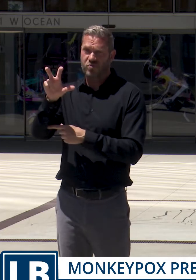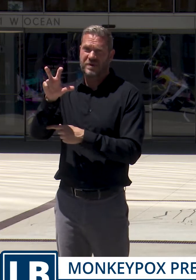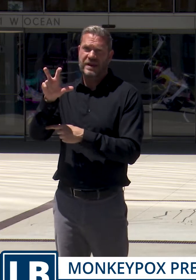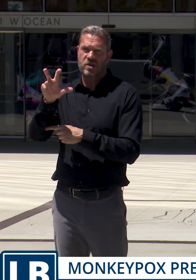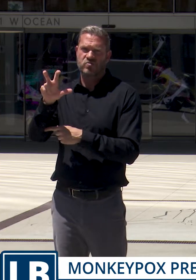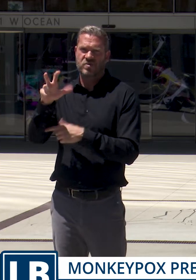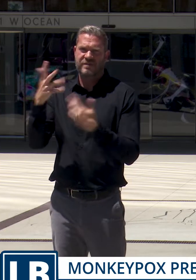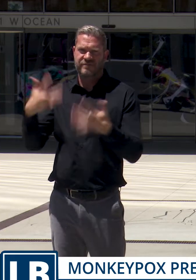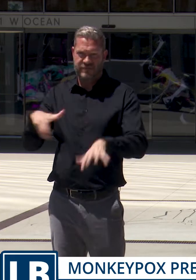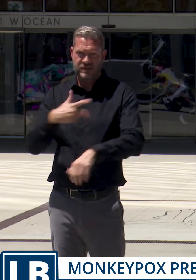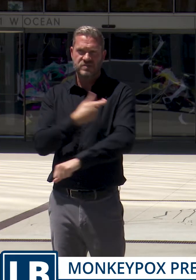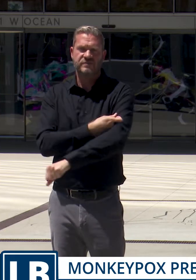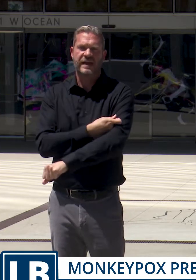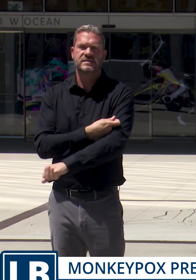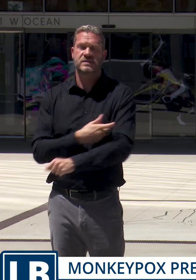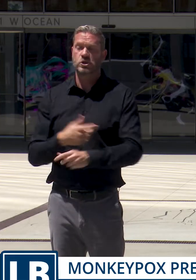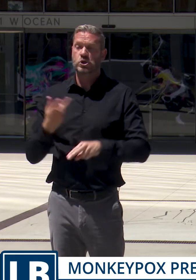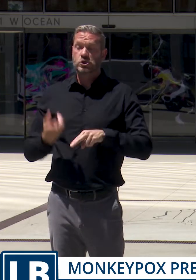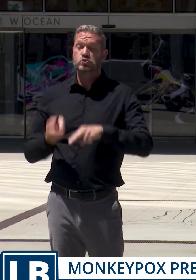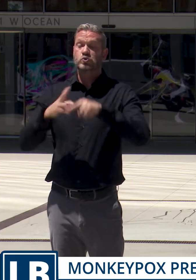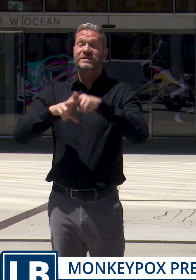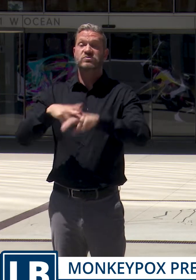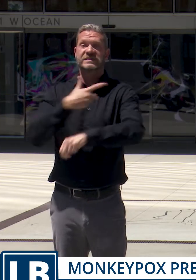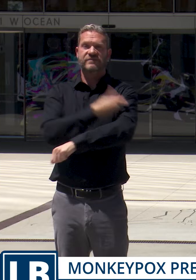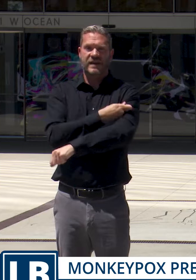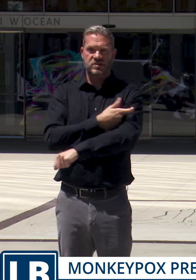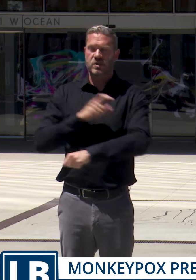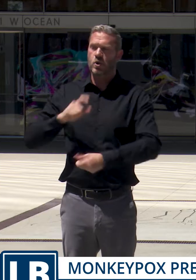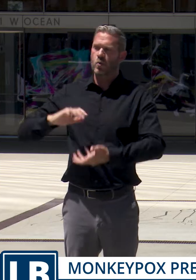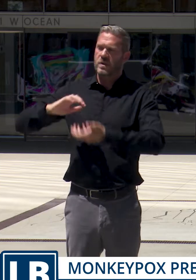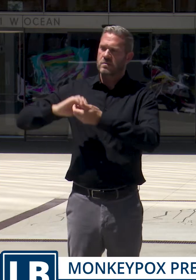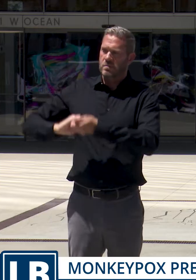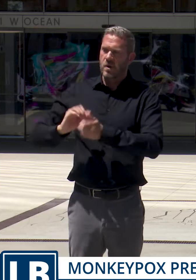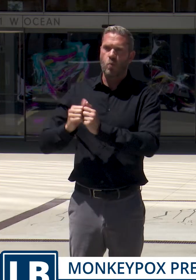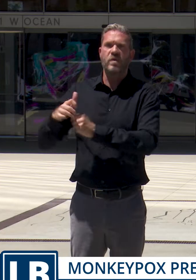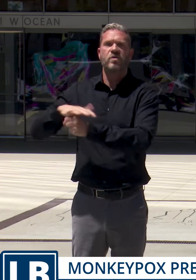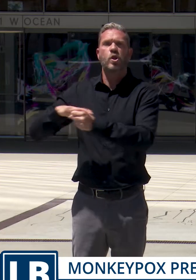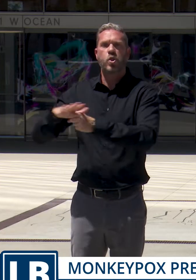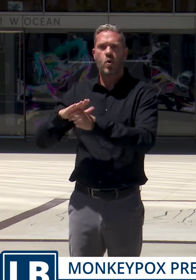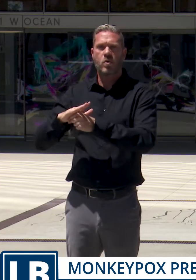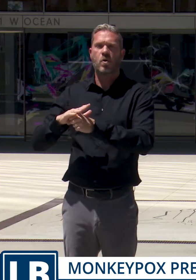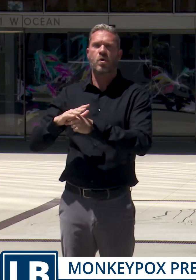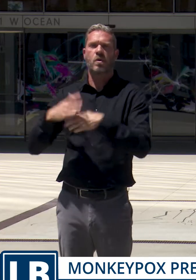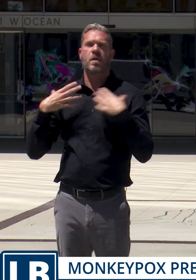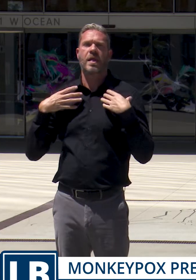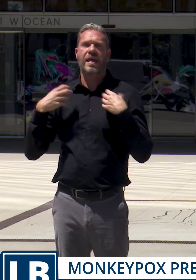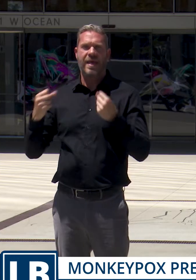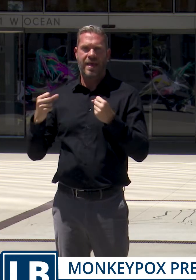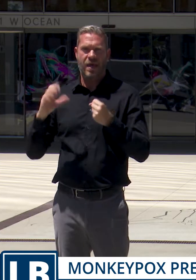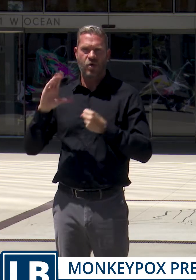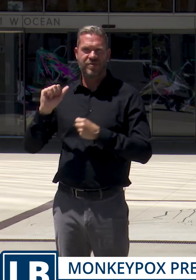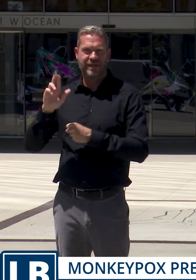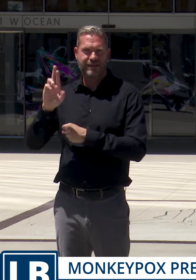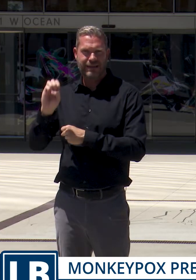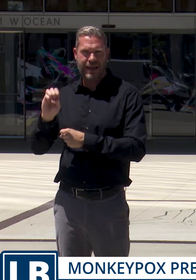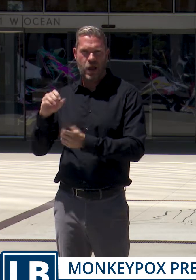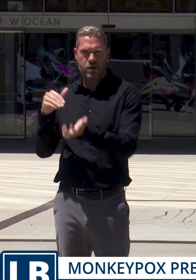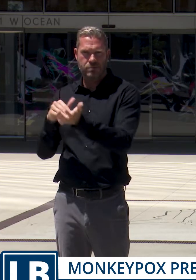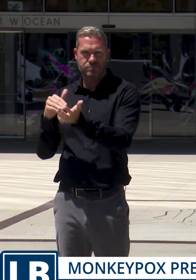in an effort to increase this vaccine we've partnered with our local health care providers to be able to provide those services the vaccine went to them last week and